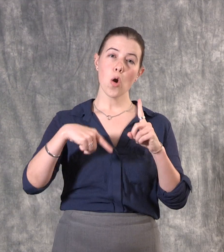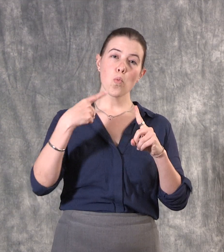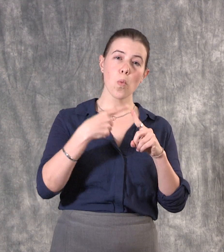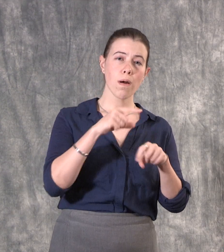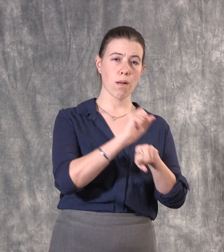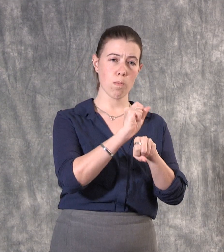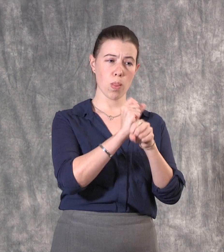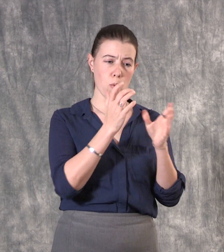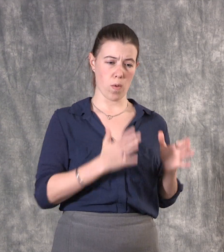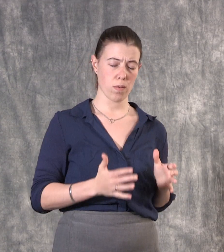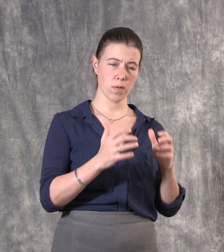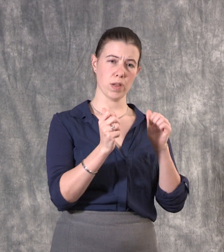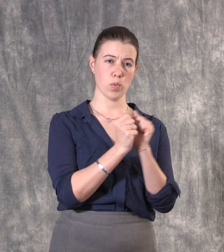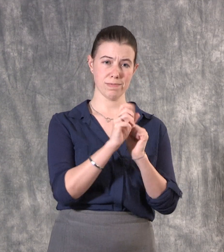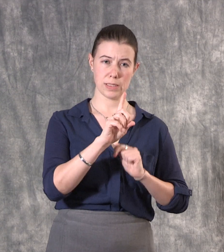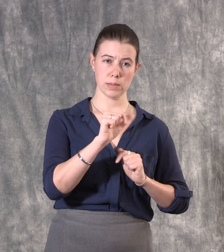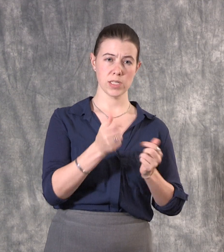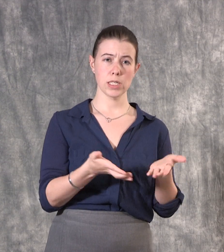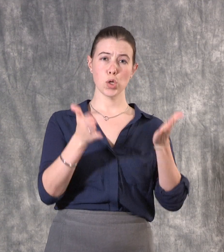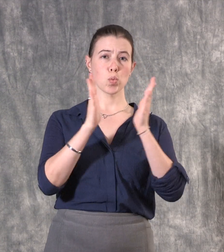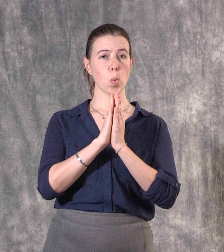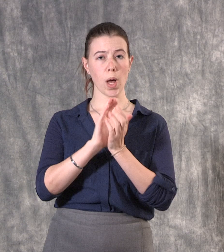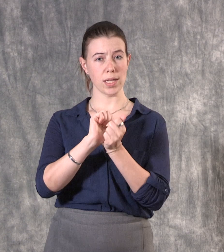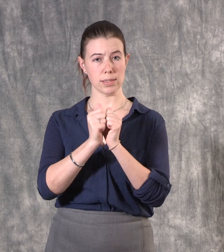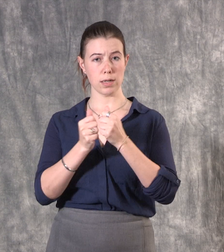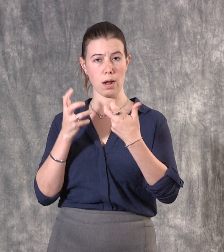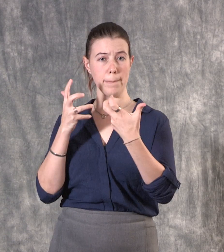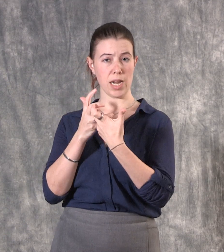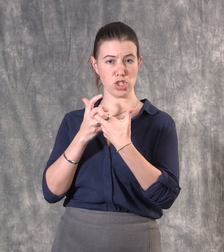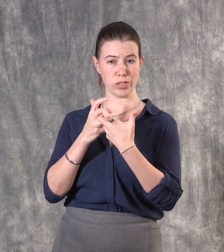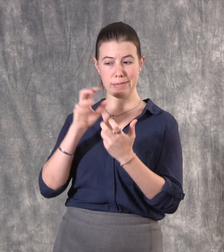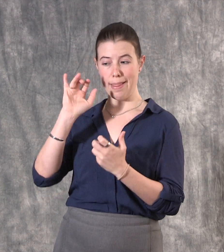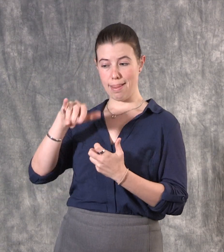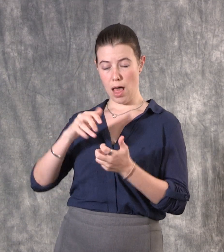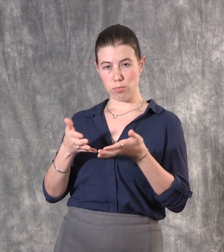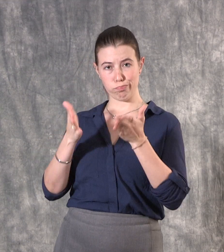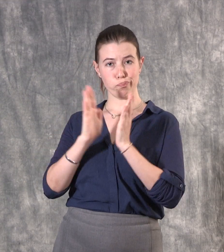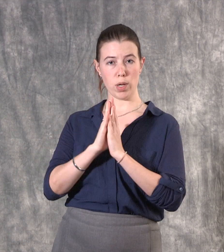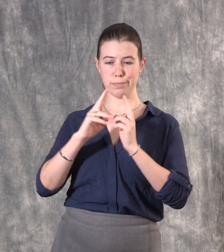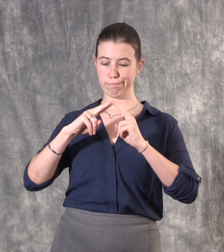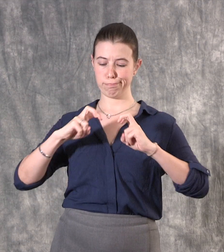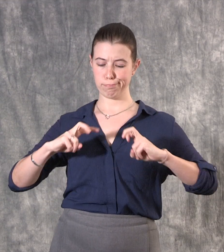When an employee with a disability requests an accommodation that request